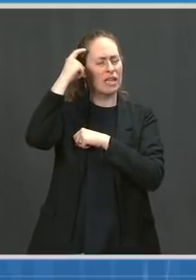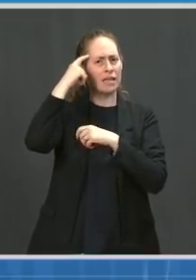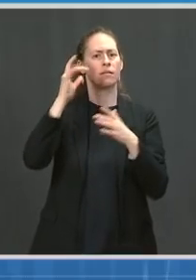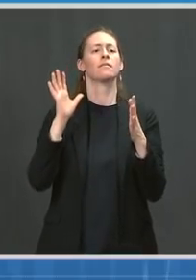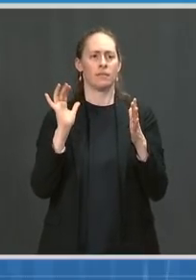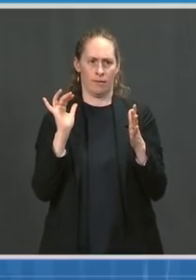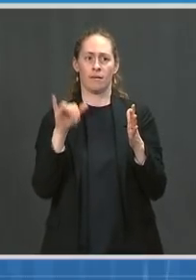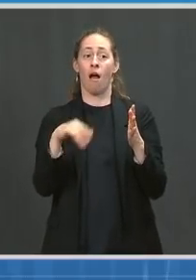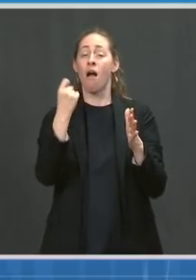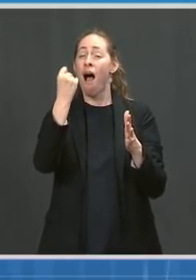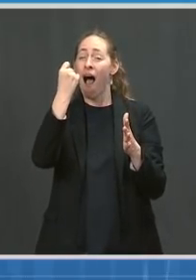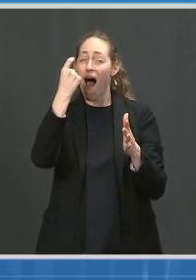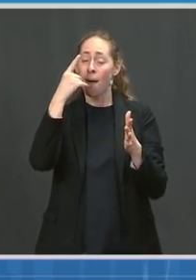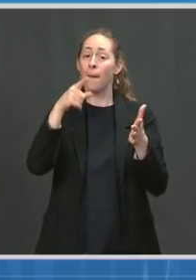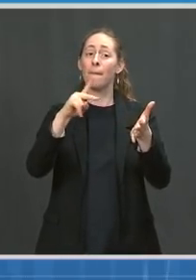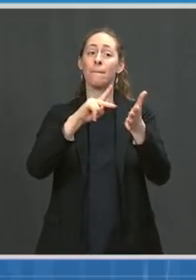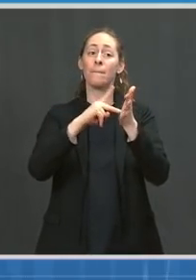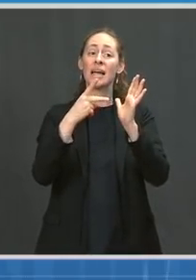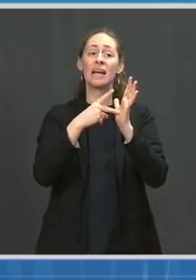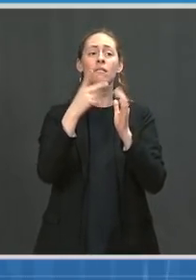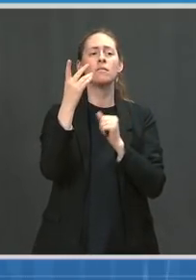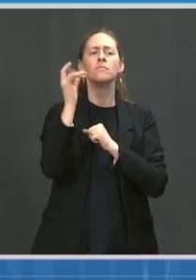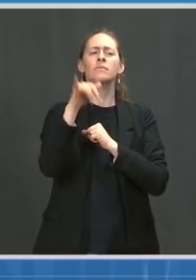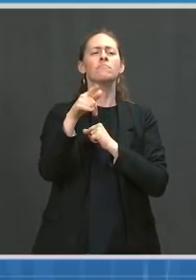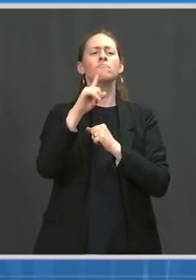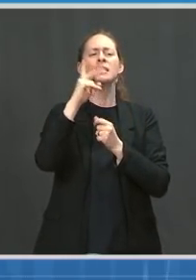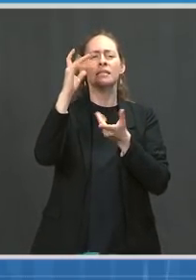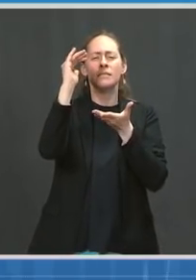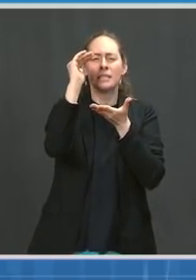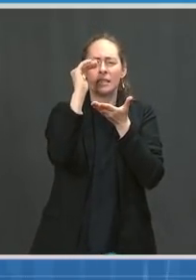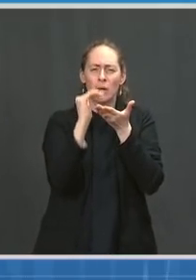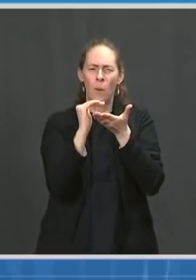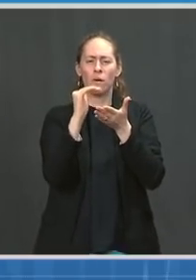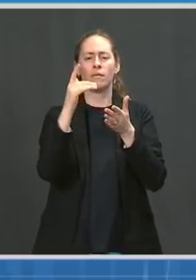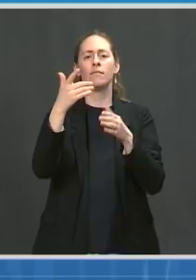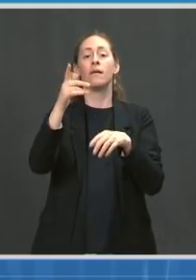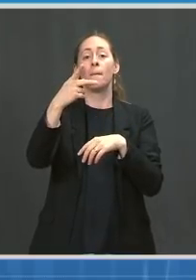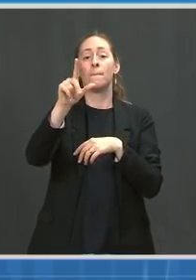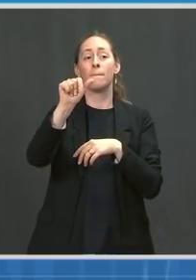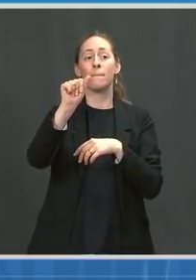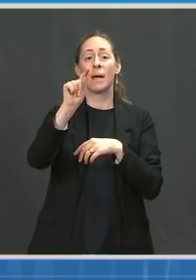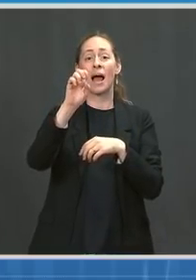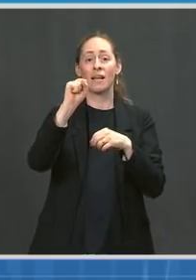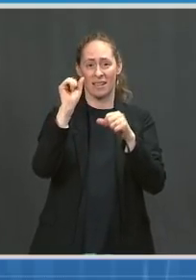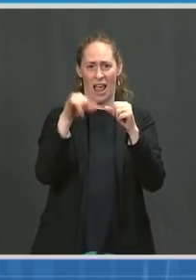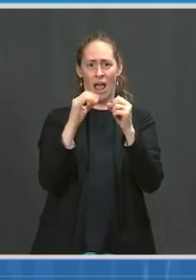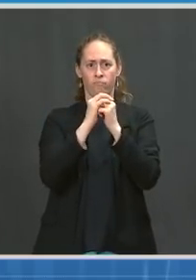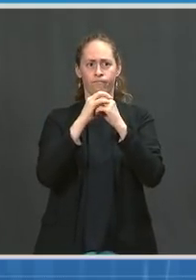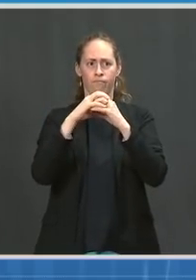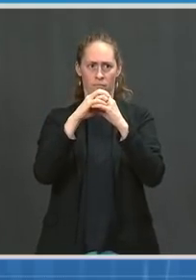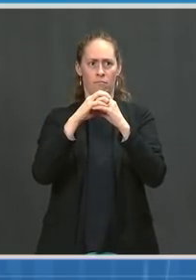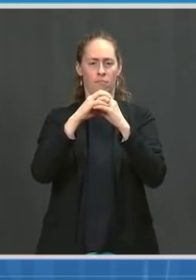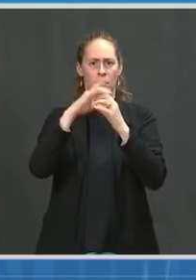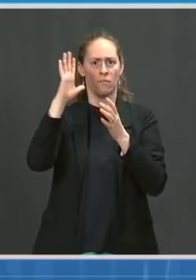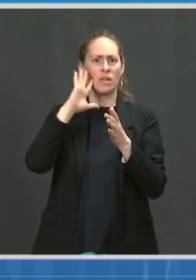or a condition known as thrombocytopenia. Two individuals with these blood clots also had clots in their abdominal cavity